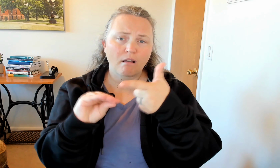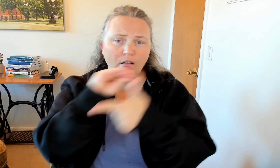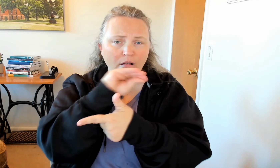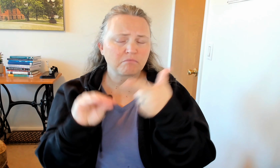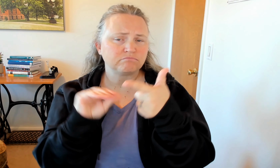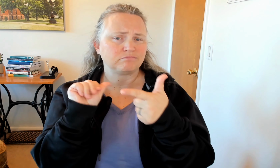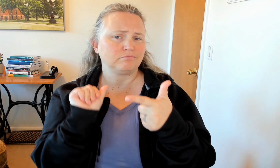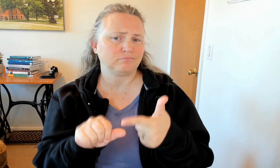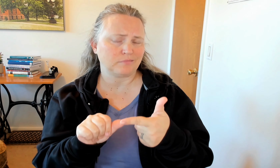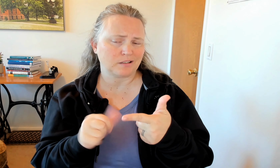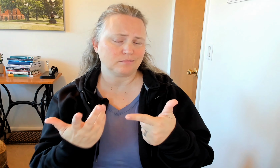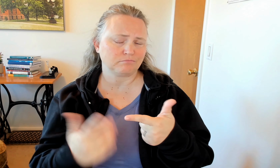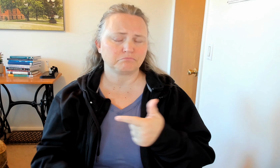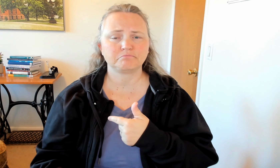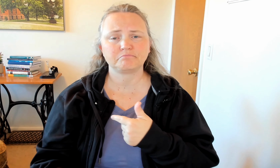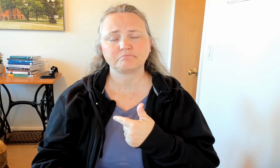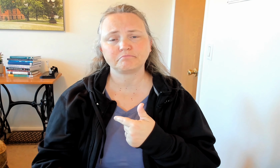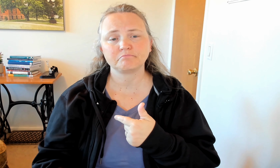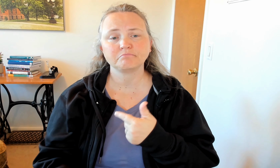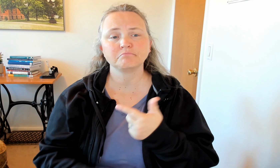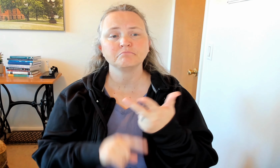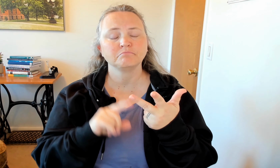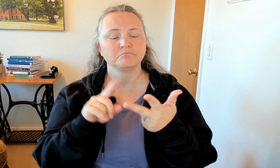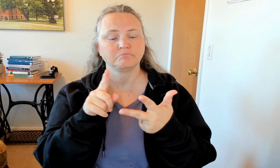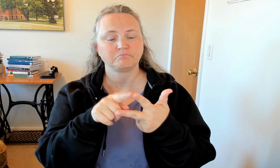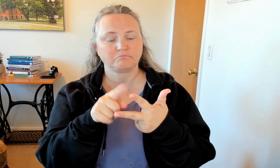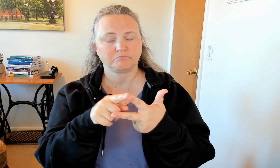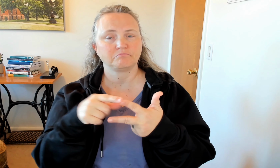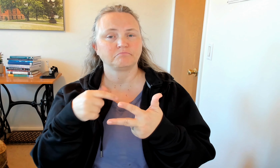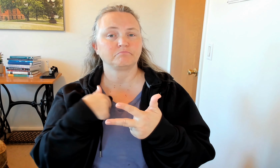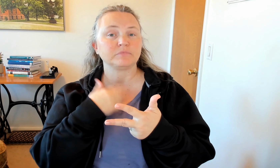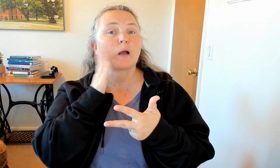You can reorder them by clicking here. Move it to whichever position.